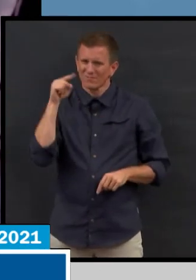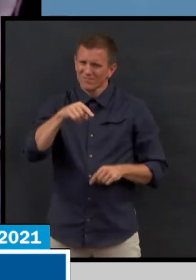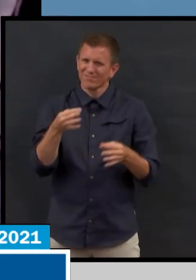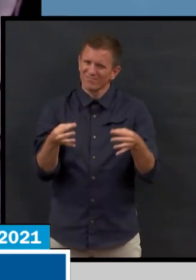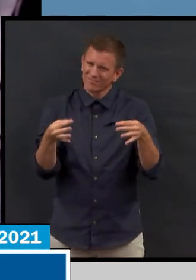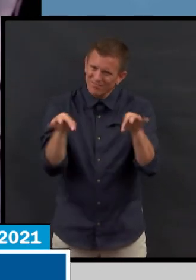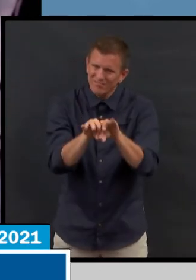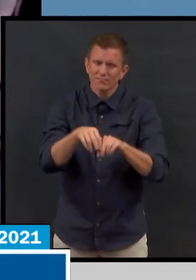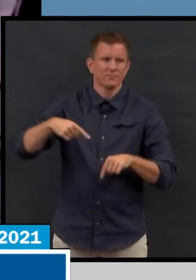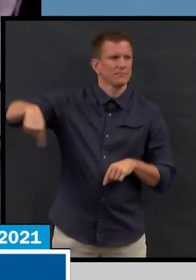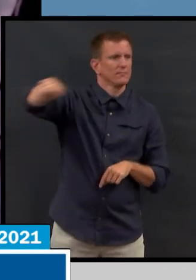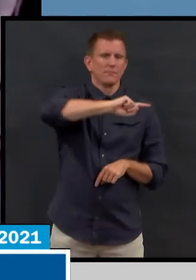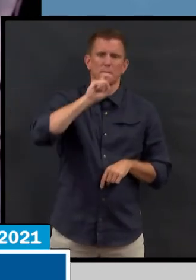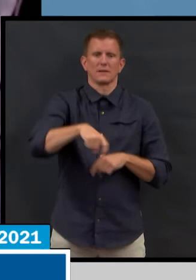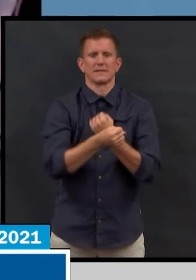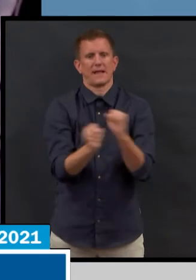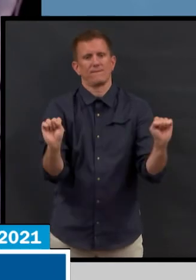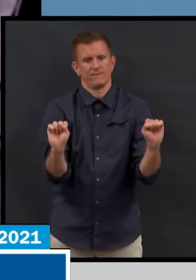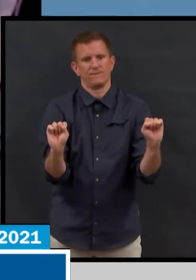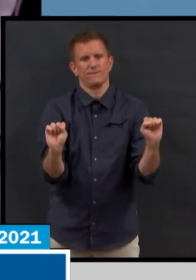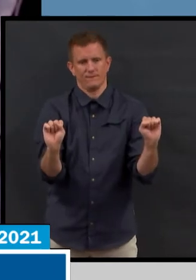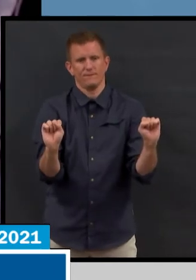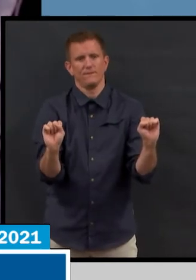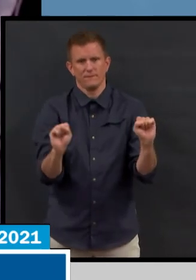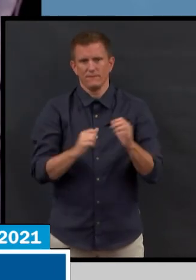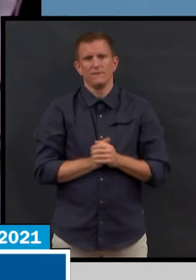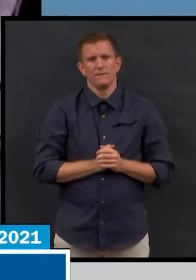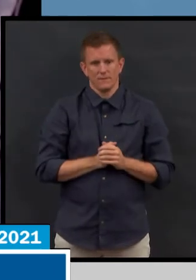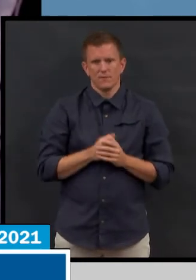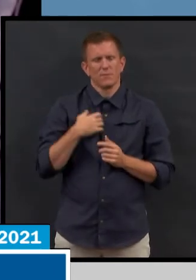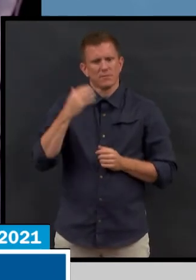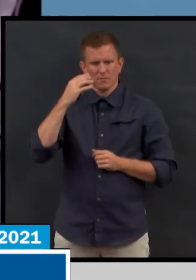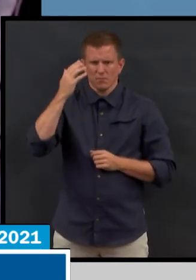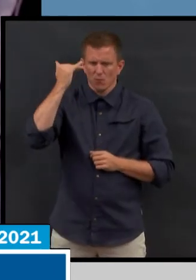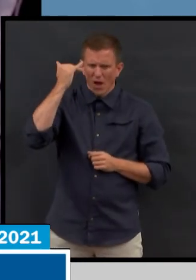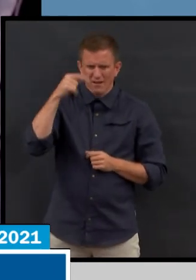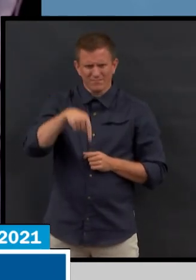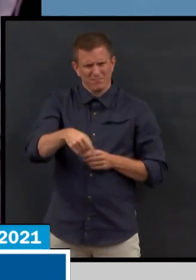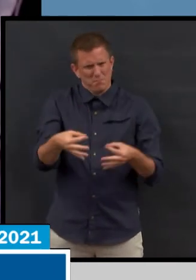i would love to give you an opportunity to really just reiterate a lot of the things that people who